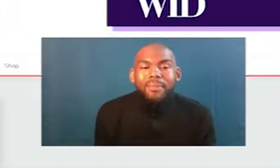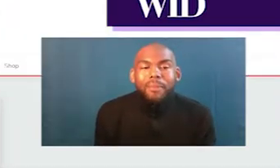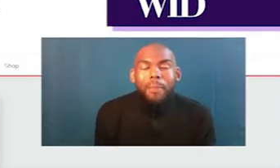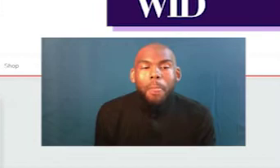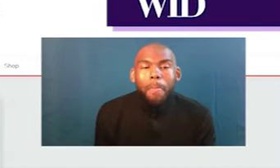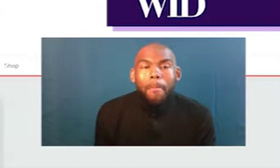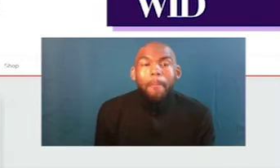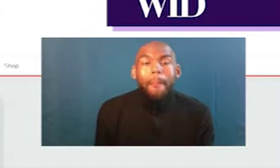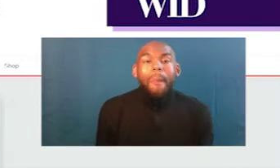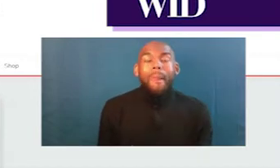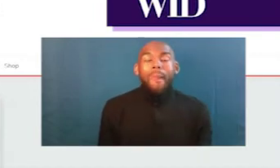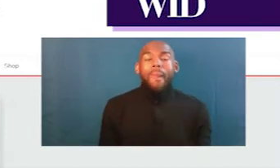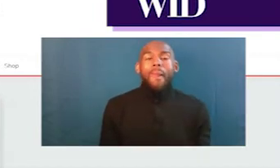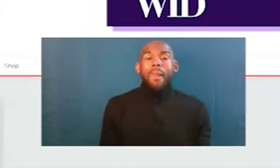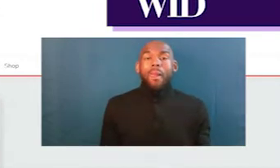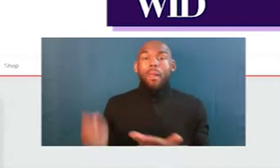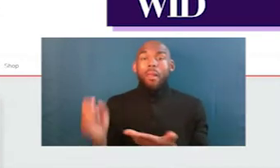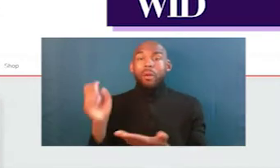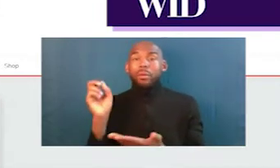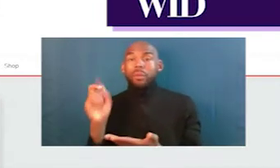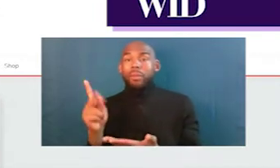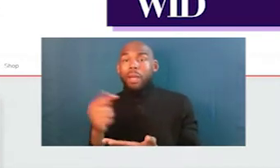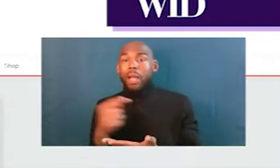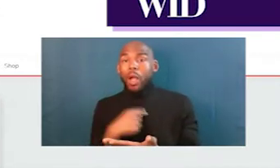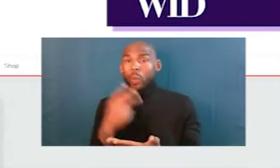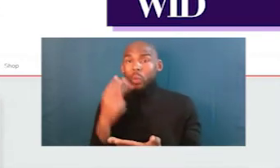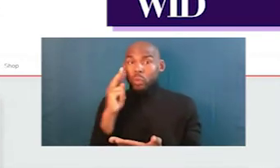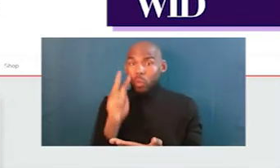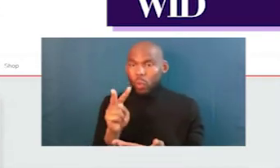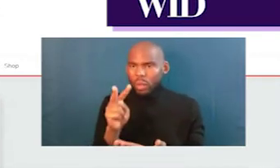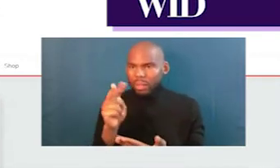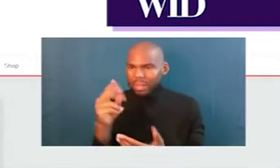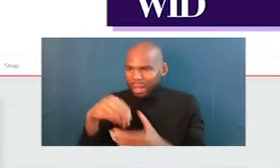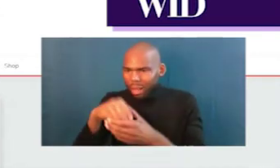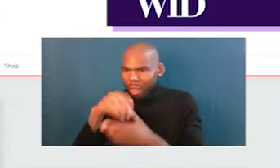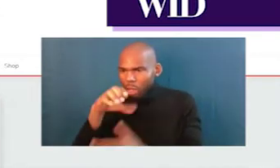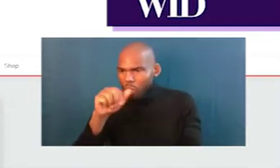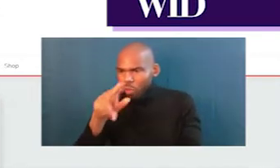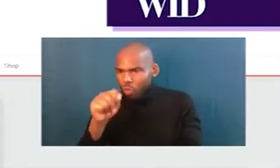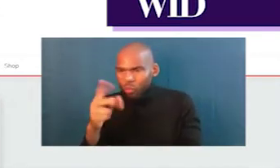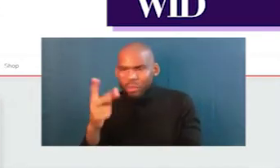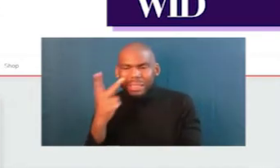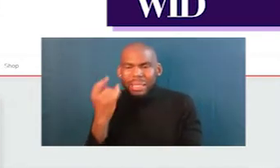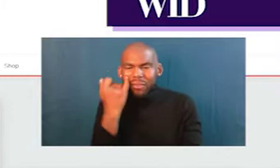I was looking under the cart to see if it would show cart one item